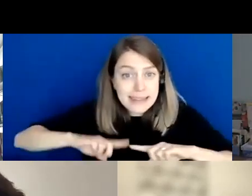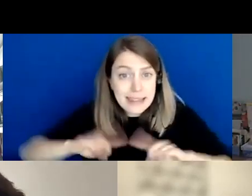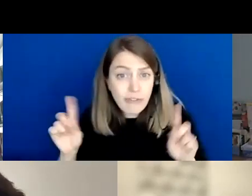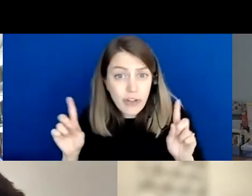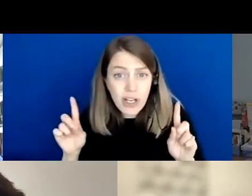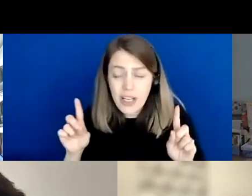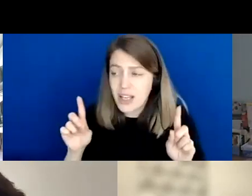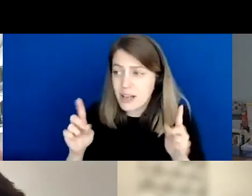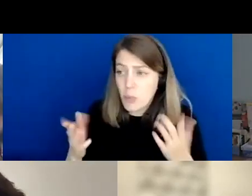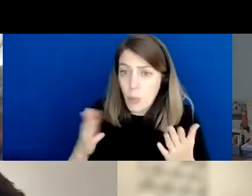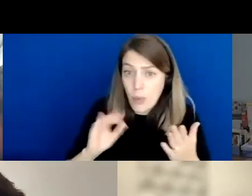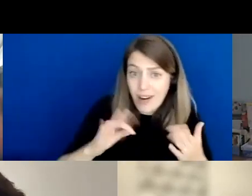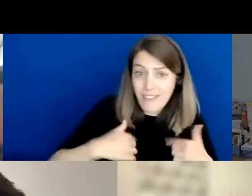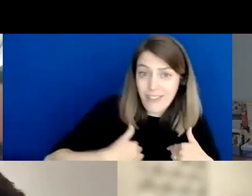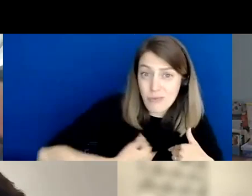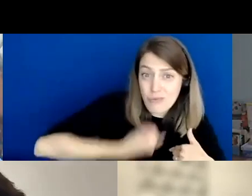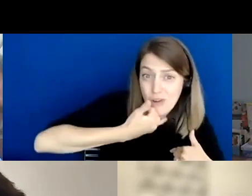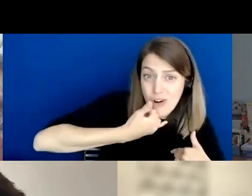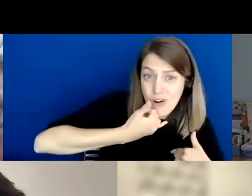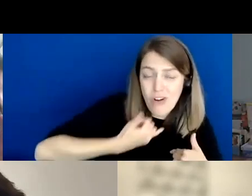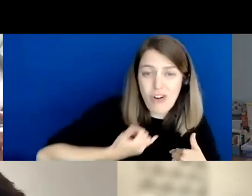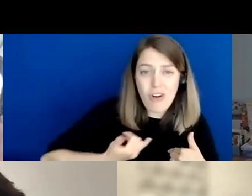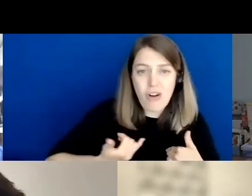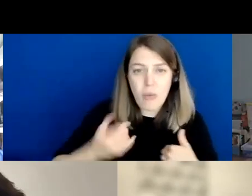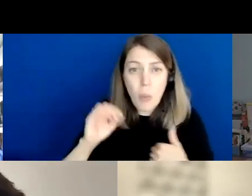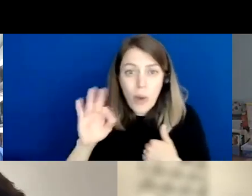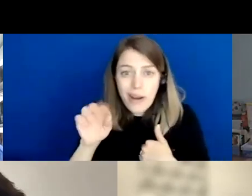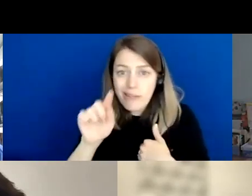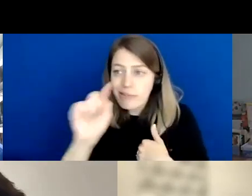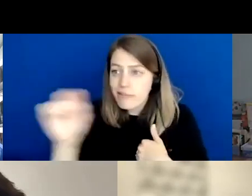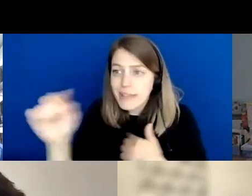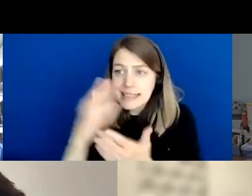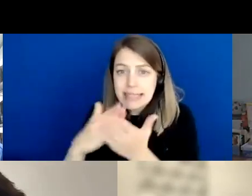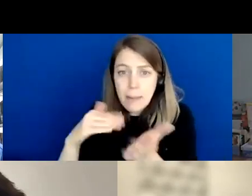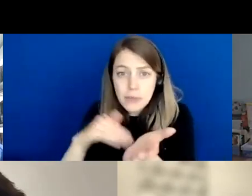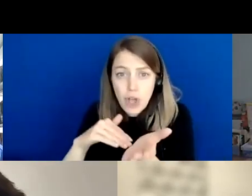What if some of these doctors or some of these families are right that I'm actually going to